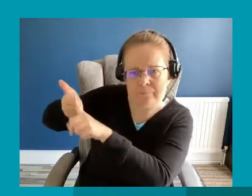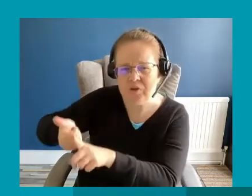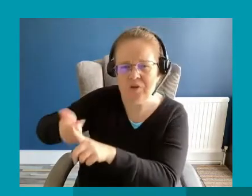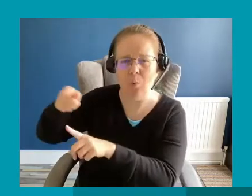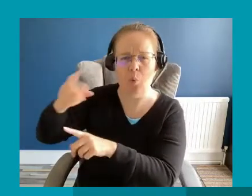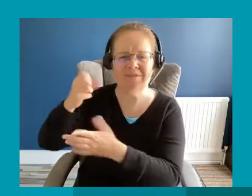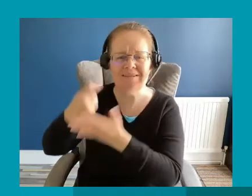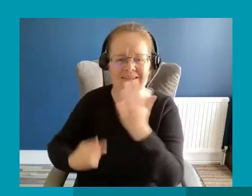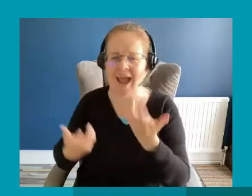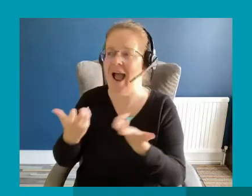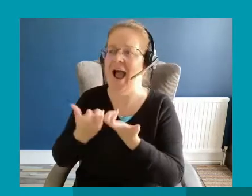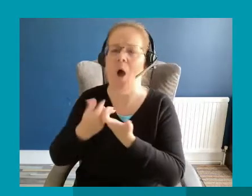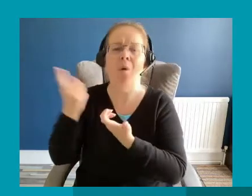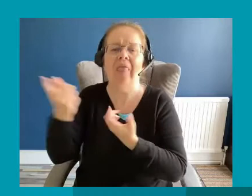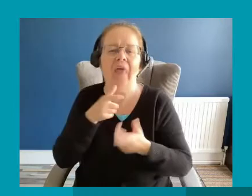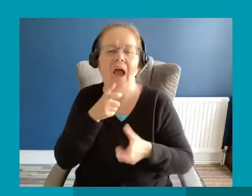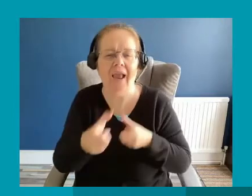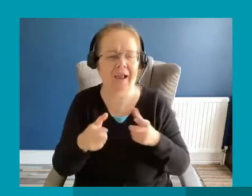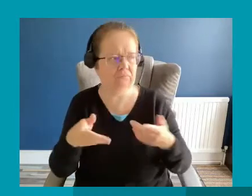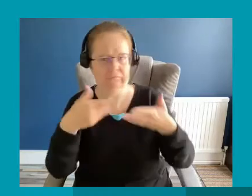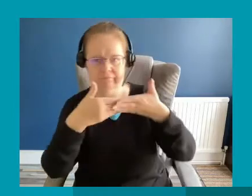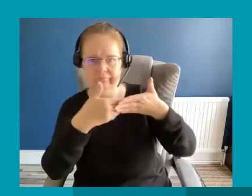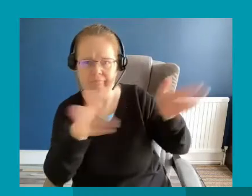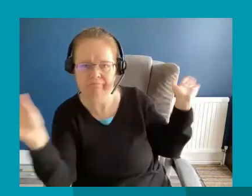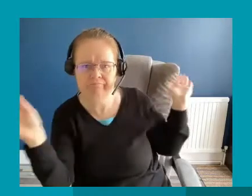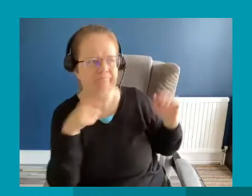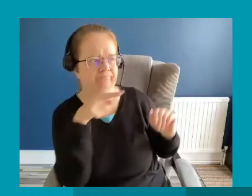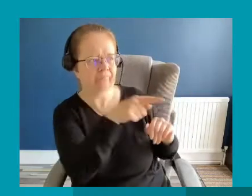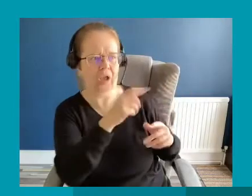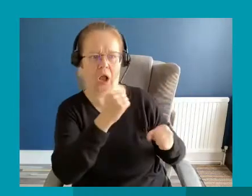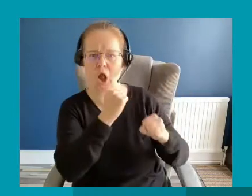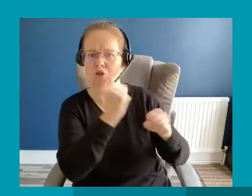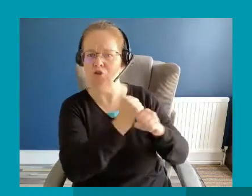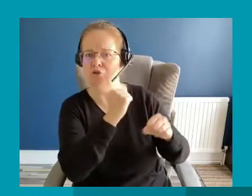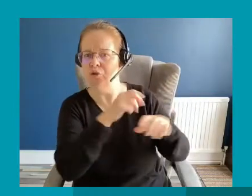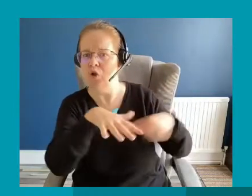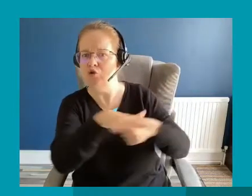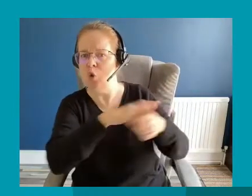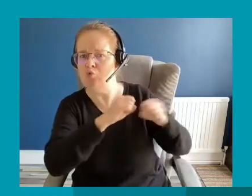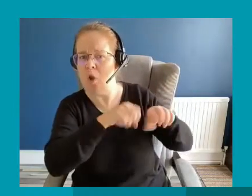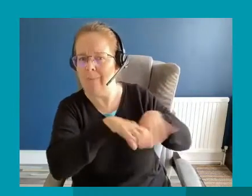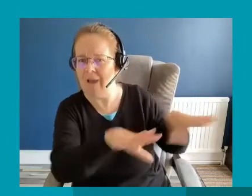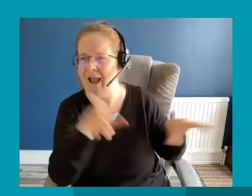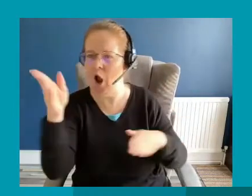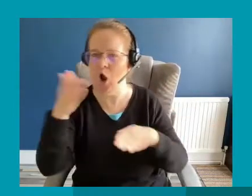their social media in their job ads? So you really want to take a close look at that.